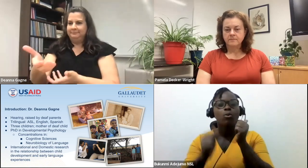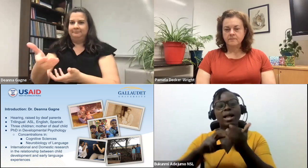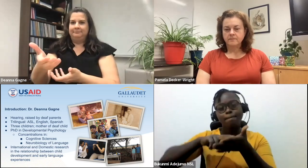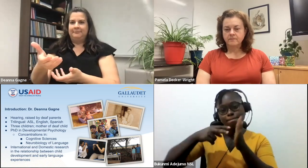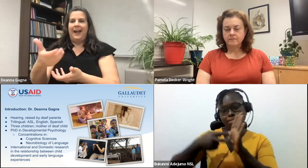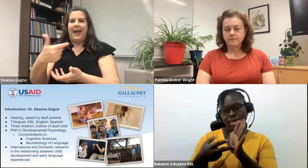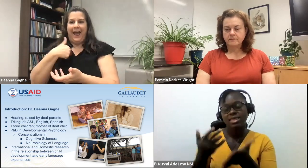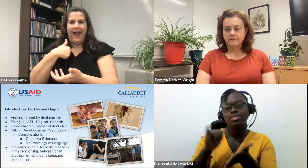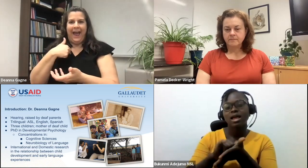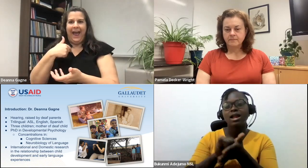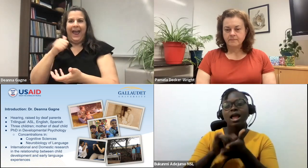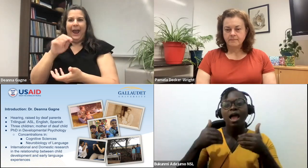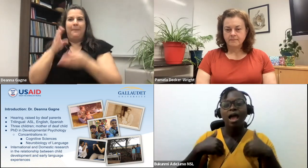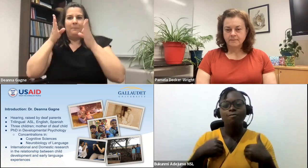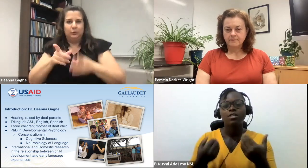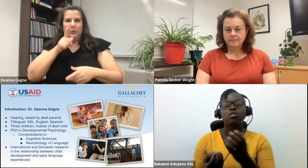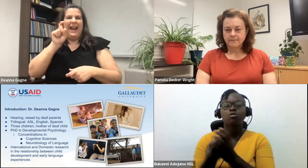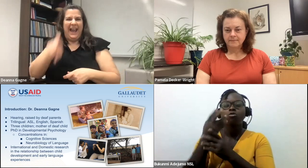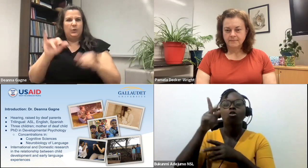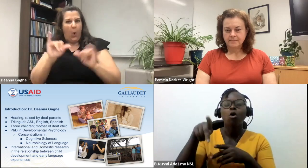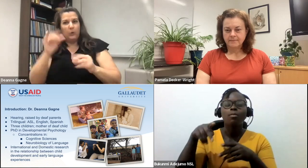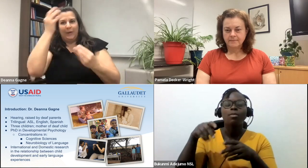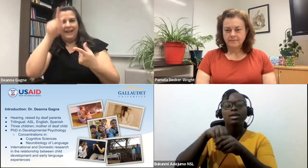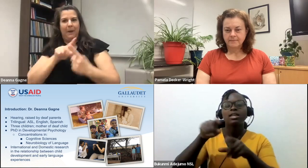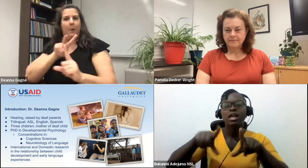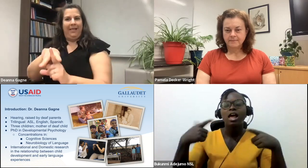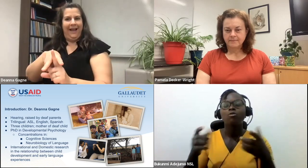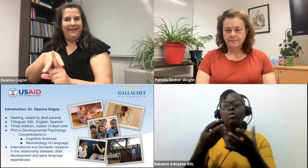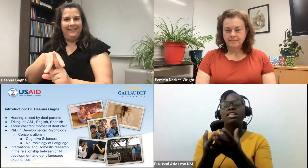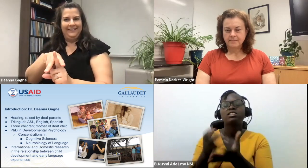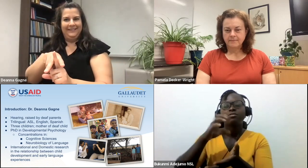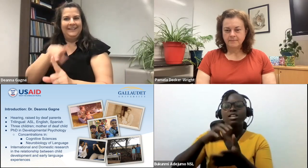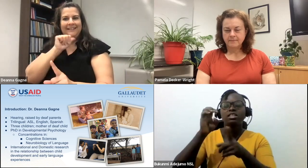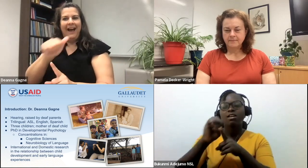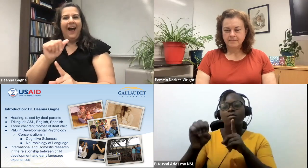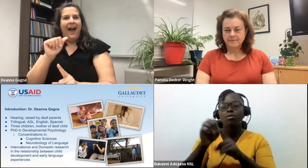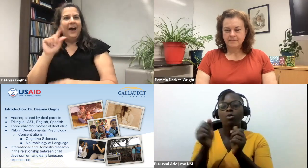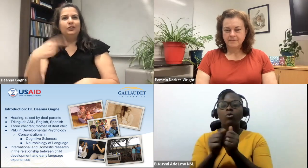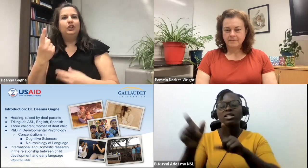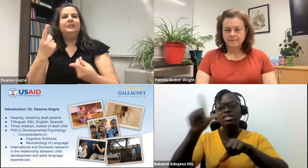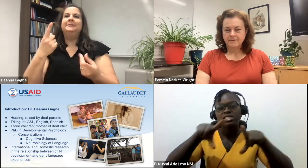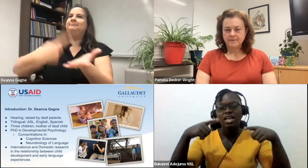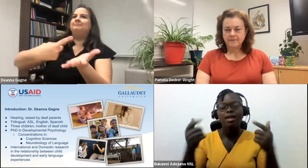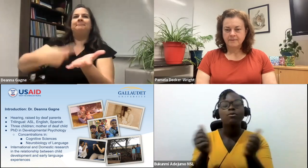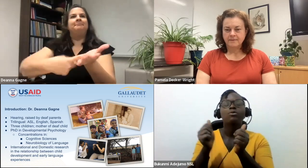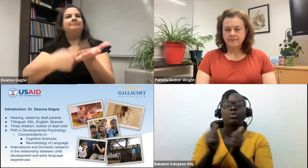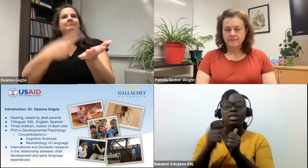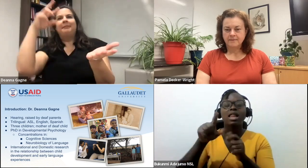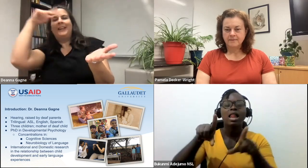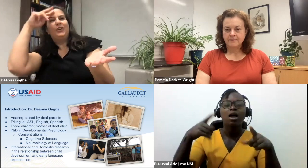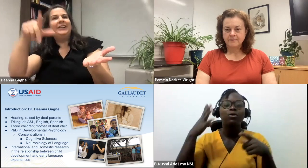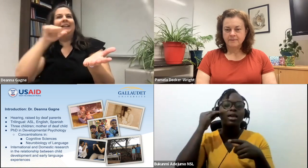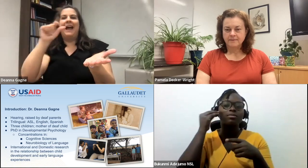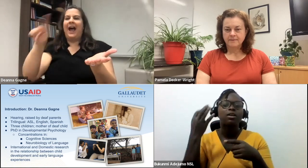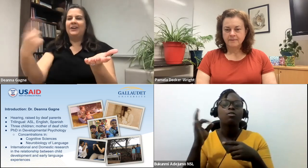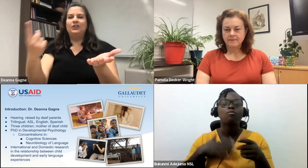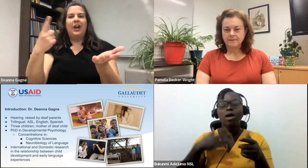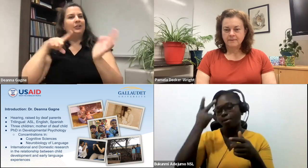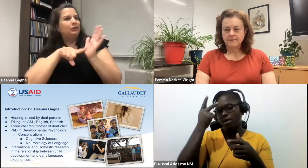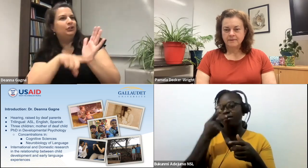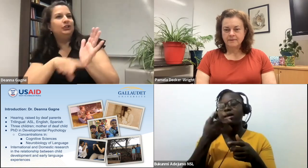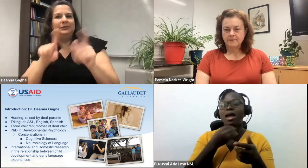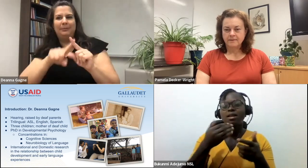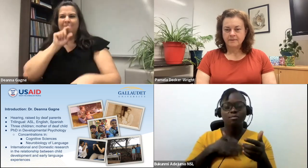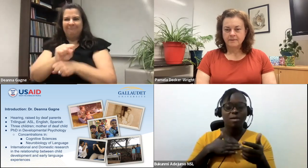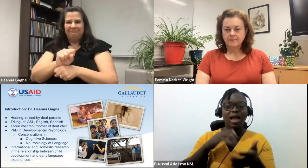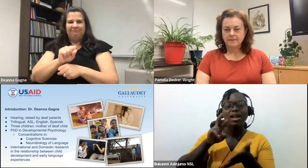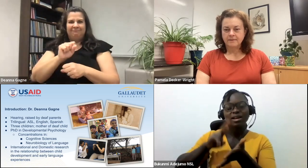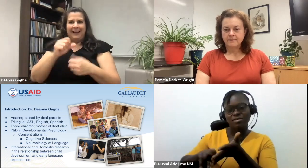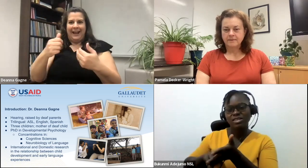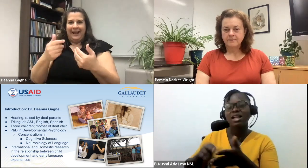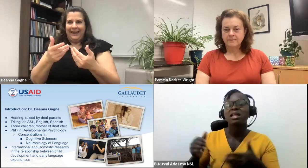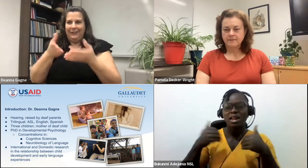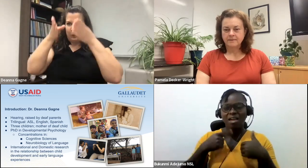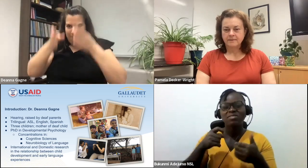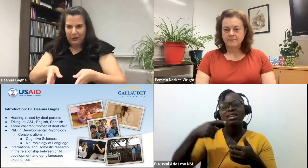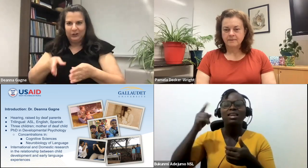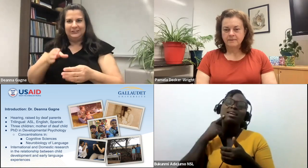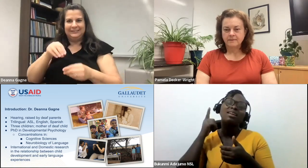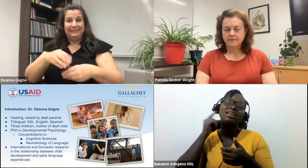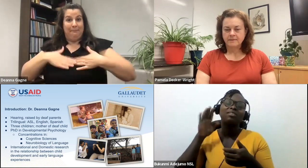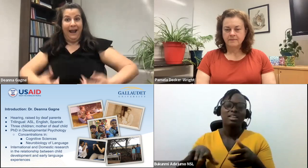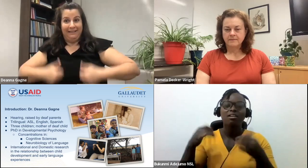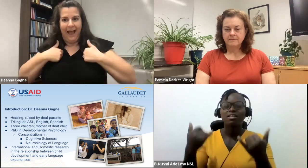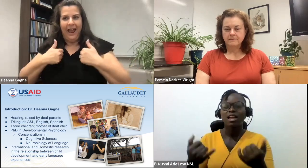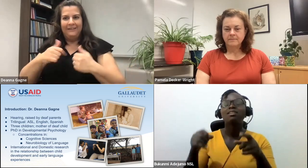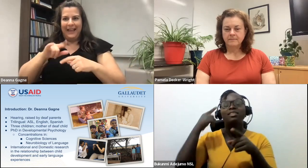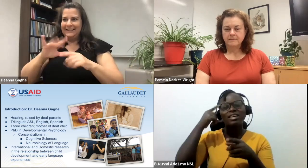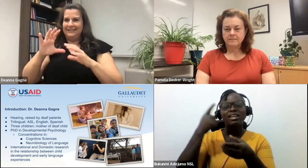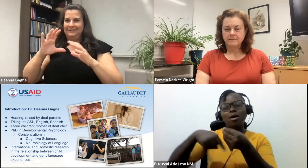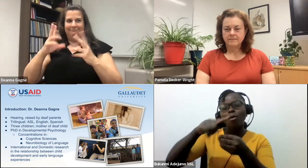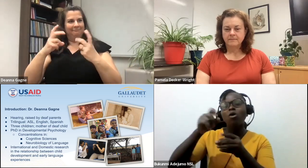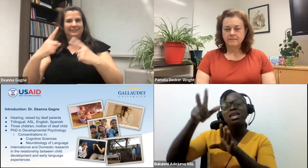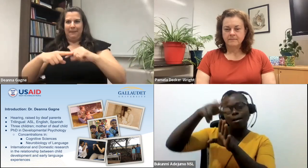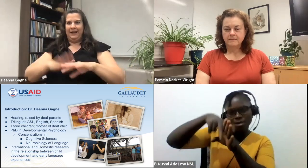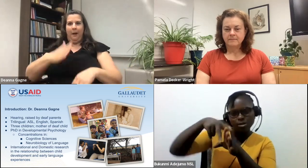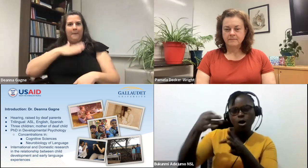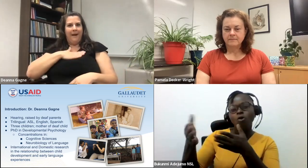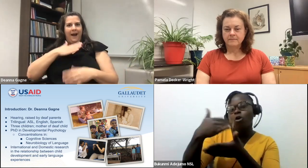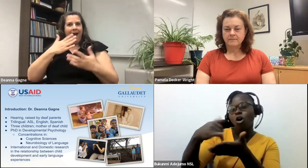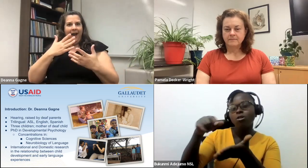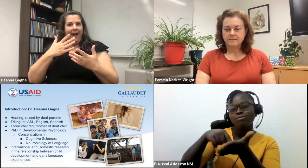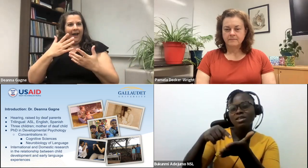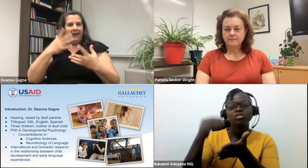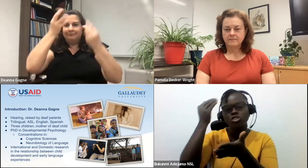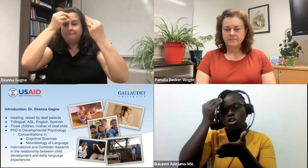and then my research I'm. Now presented with the deaf child. I am a person who has to also. Now think about the application of all of this knowledge, not merely thinking about it in an abstract theoretical research terms, but thinking about it in terms of people actually in my lives